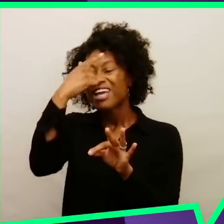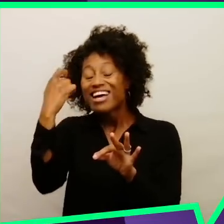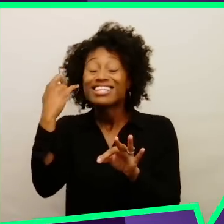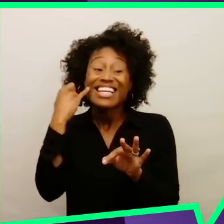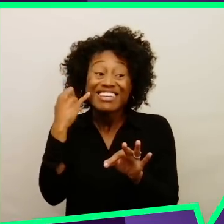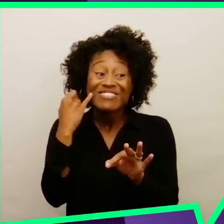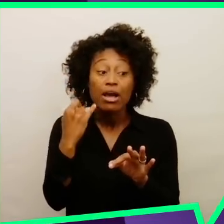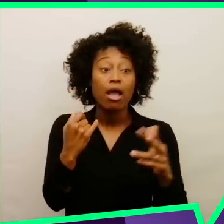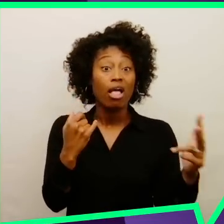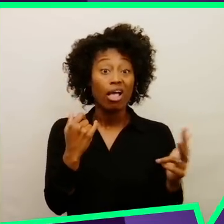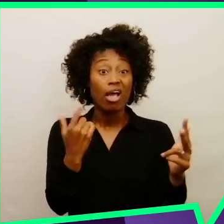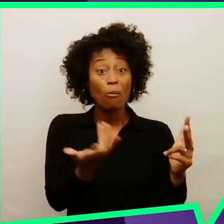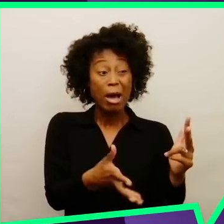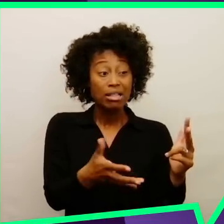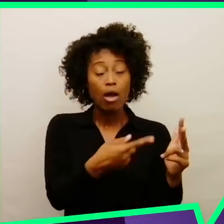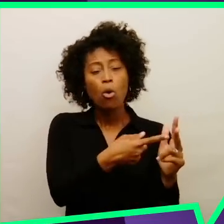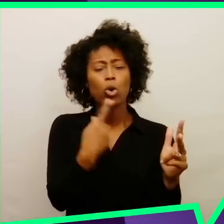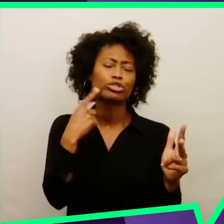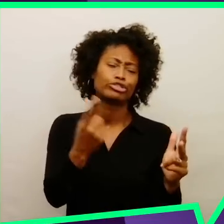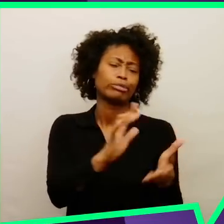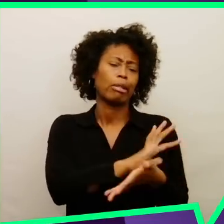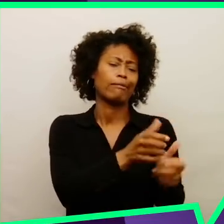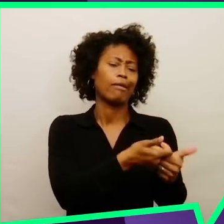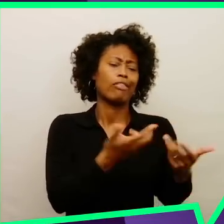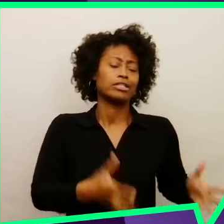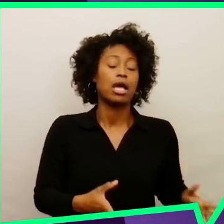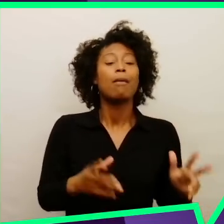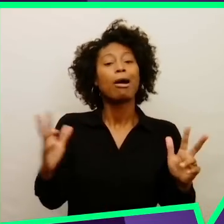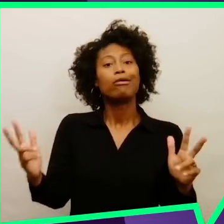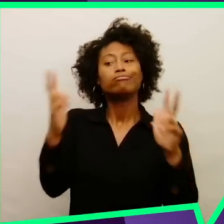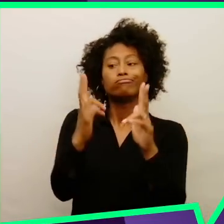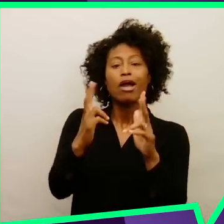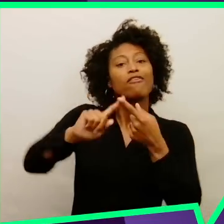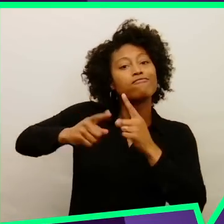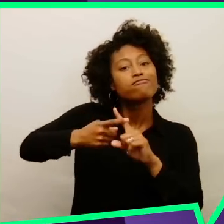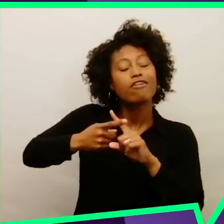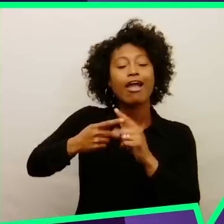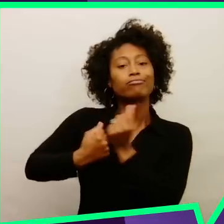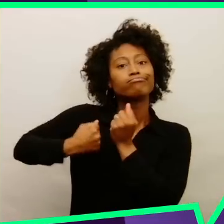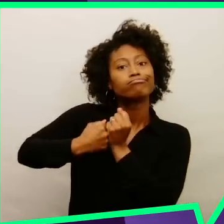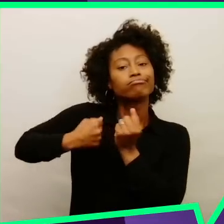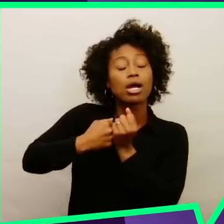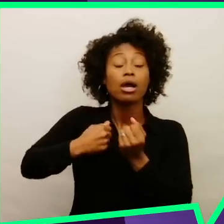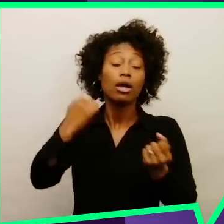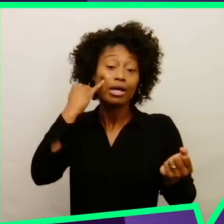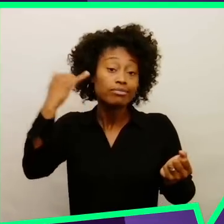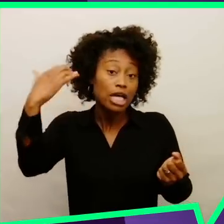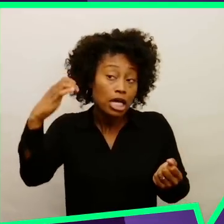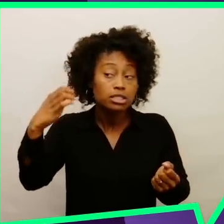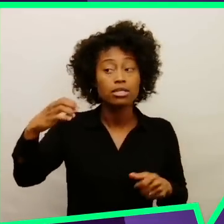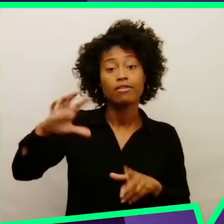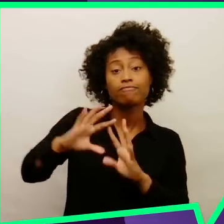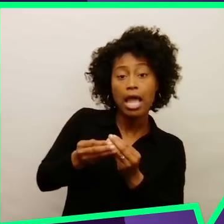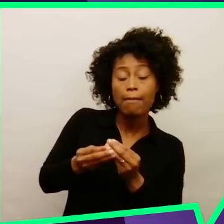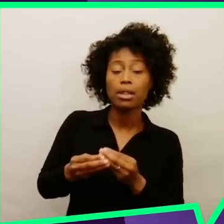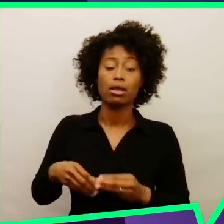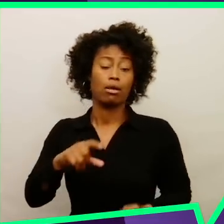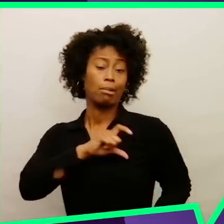With the Unified Partners, then they have a friend to play with. It could be your cousin. It could be your family member. It could be a police officer. I love it. That's awesome.